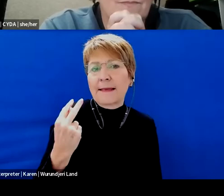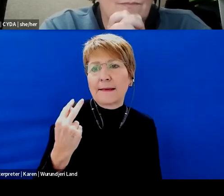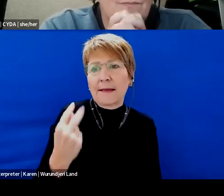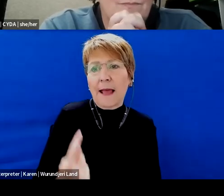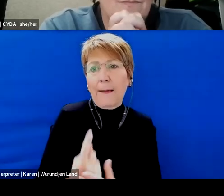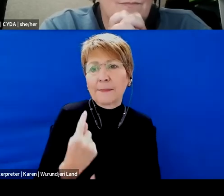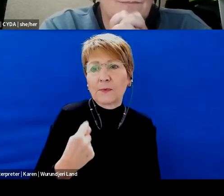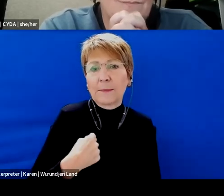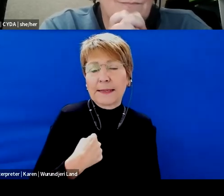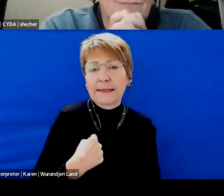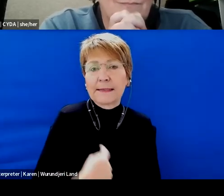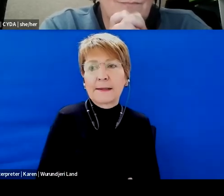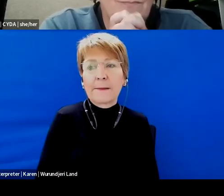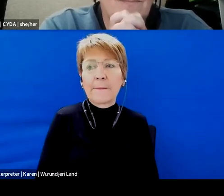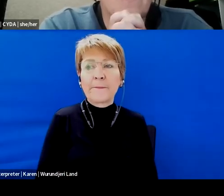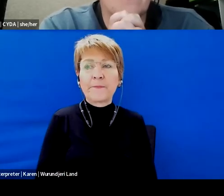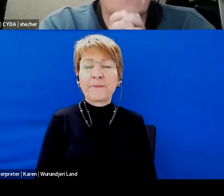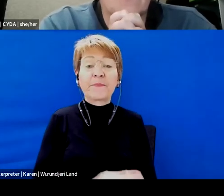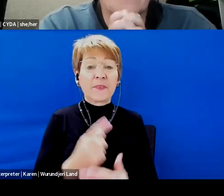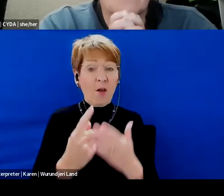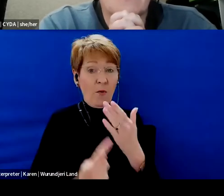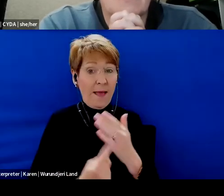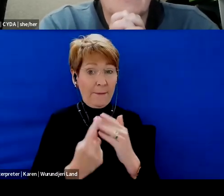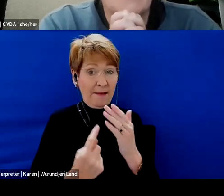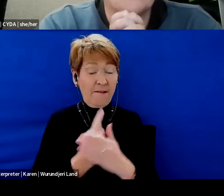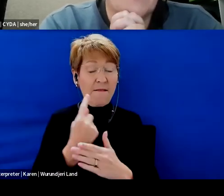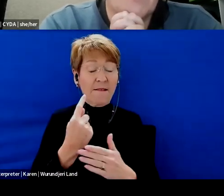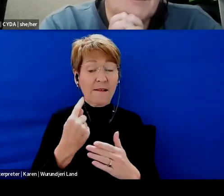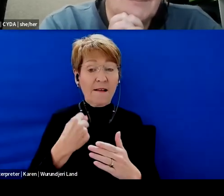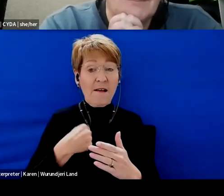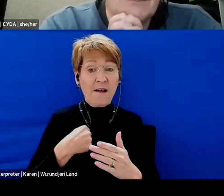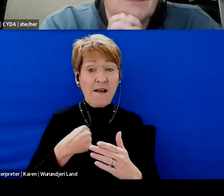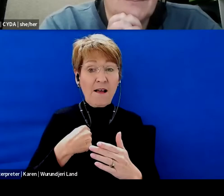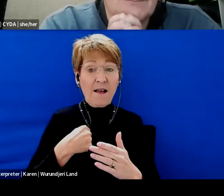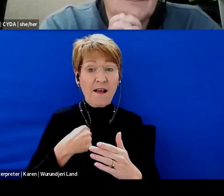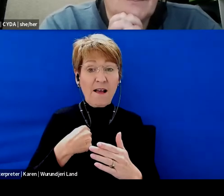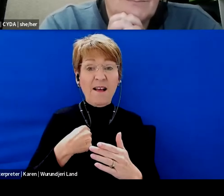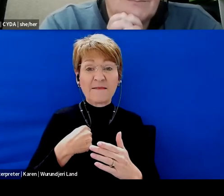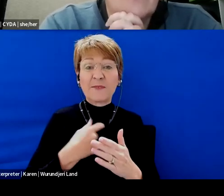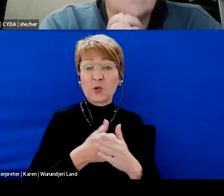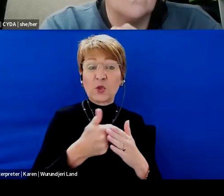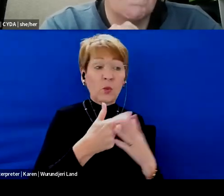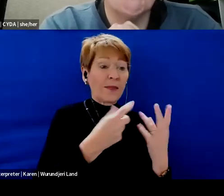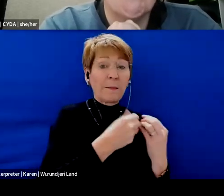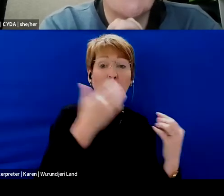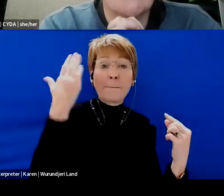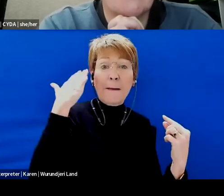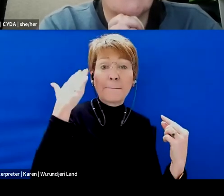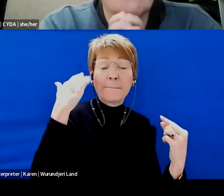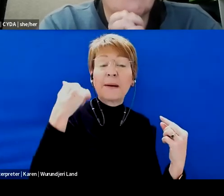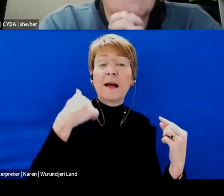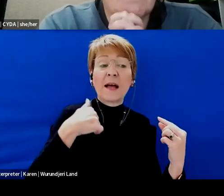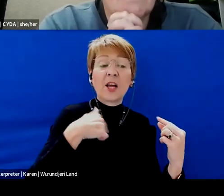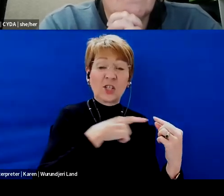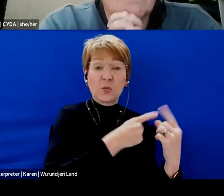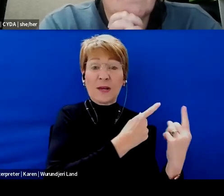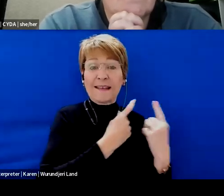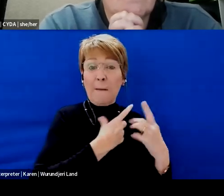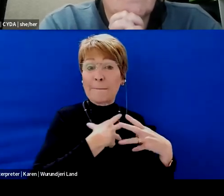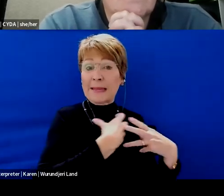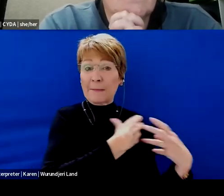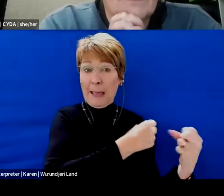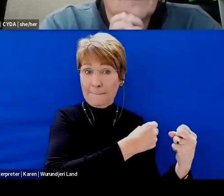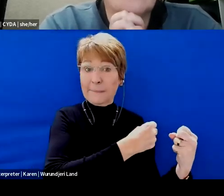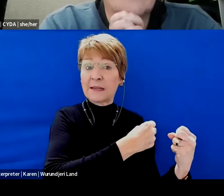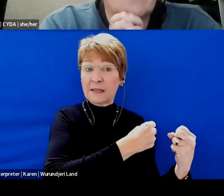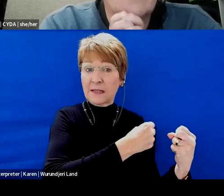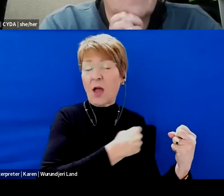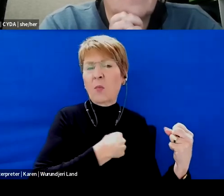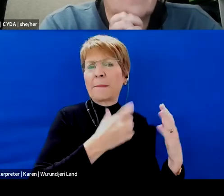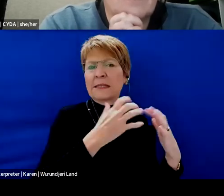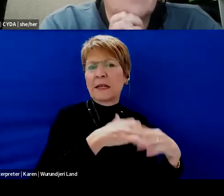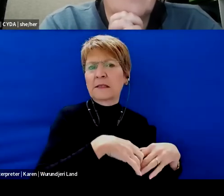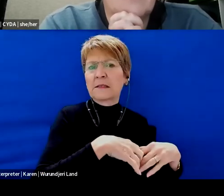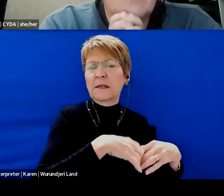And so because of that what ended up happening is I would have the mountain, usually with my mom because my mom used to pick me up. And then we would discuss what had happened and would Daybreak and would talk about it.